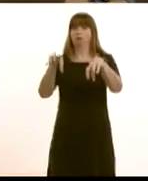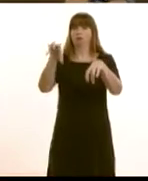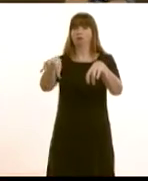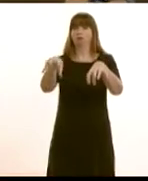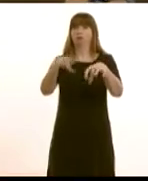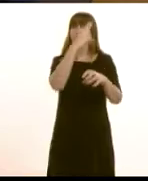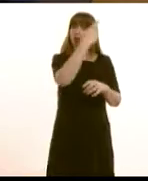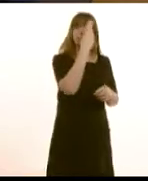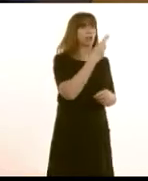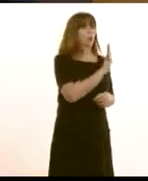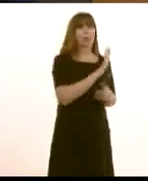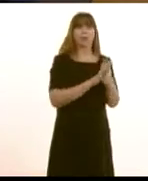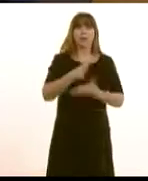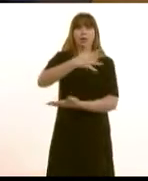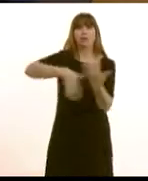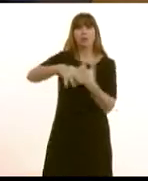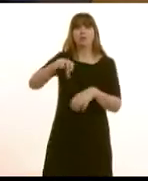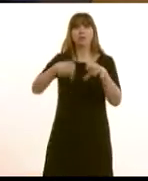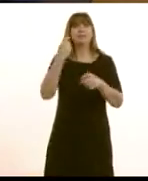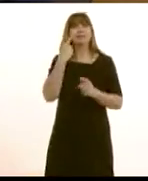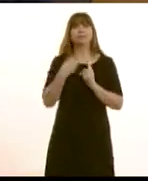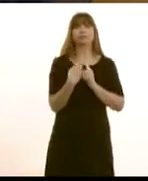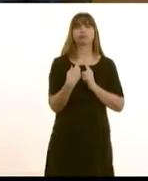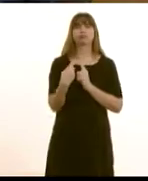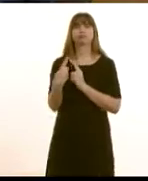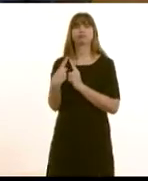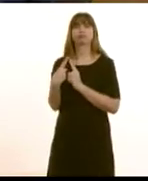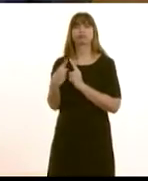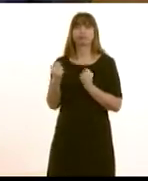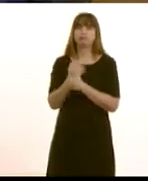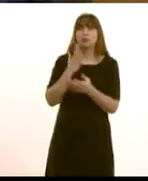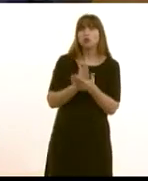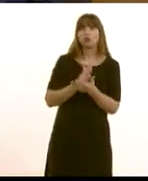settings, making it more convenient for people to access the right care, in the right place,